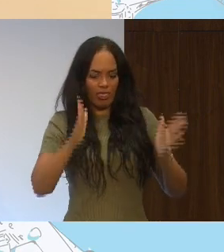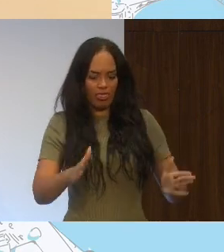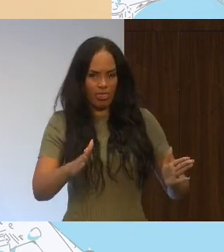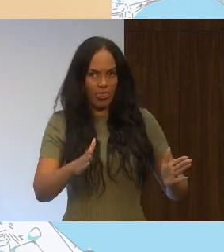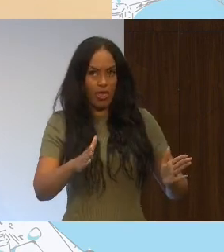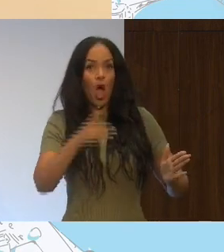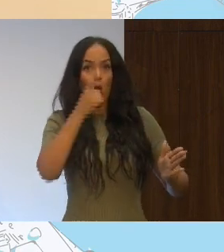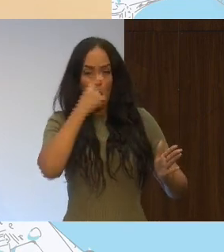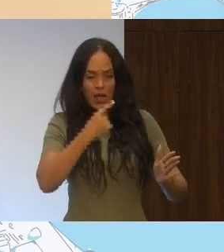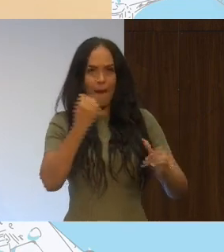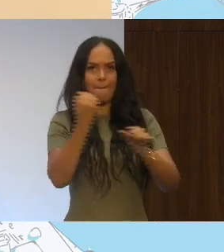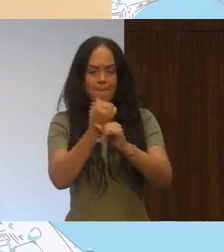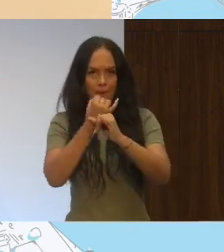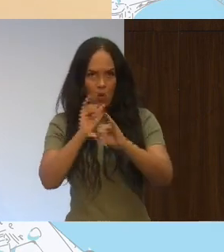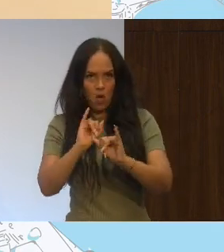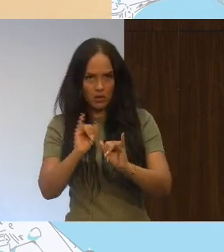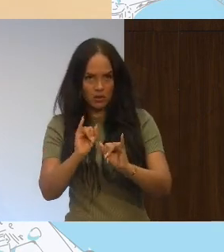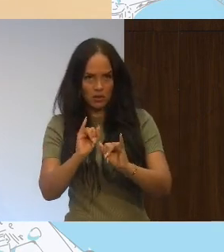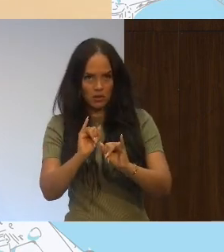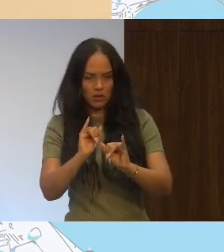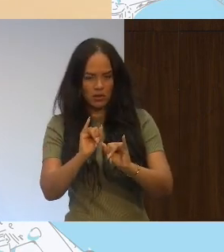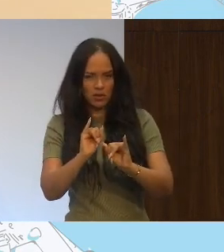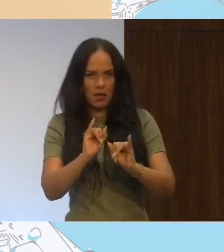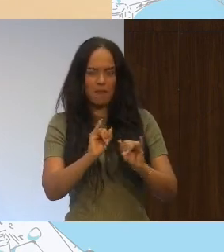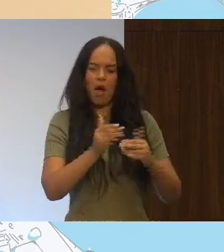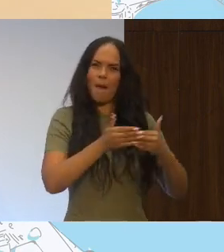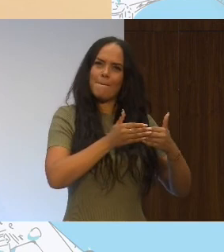Okay, but if you take more ten days a month of a g pant